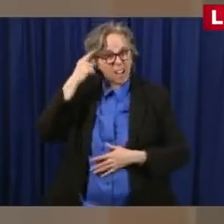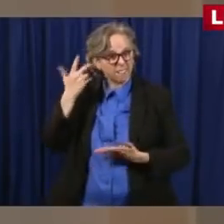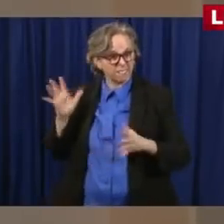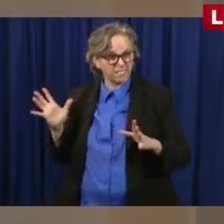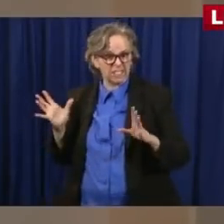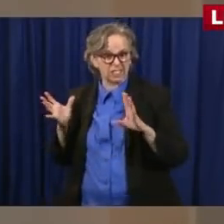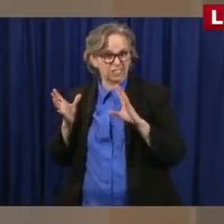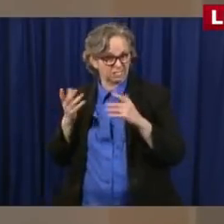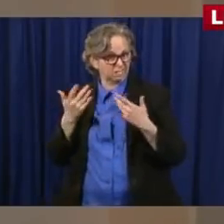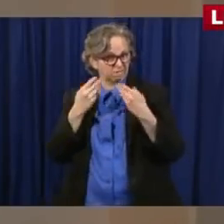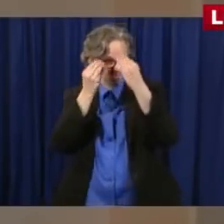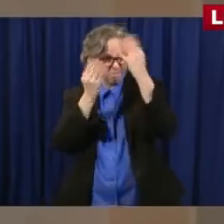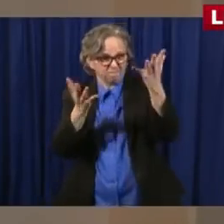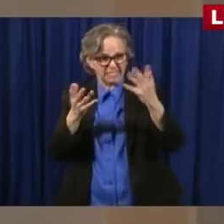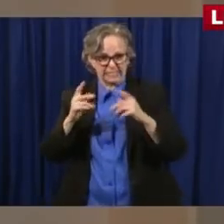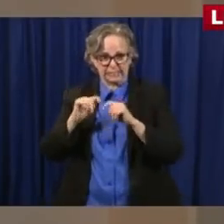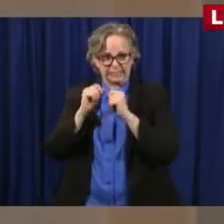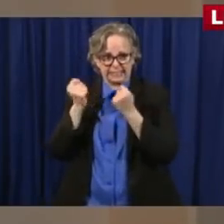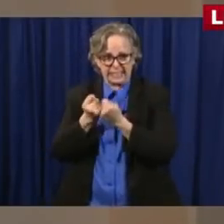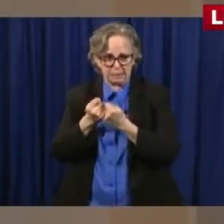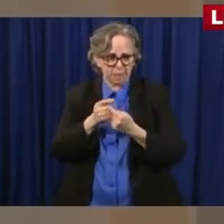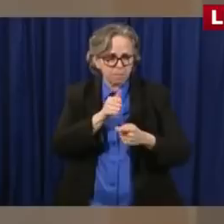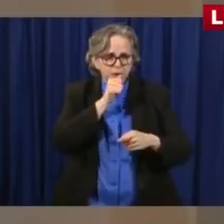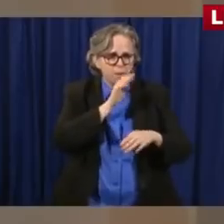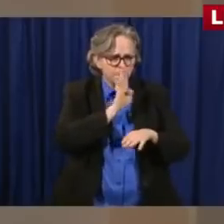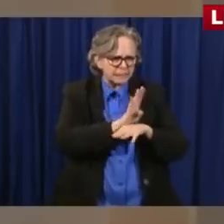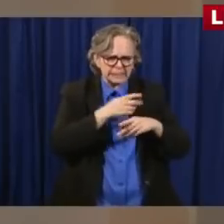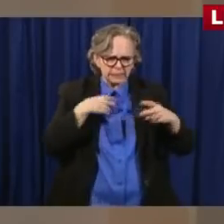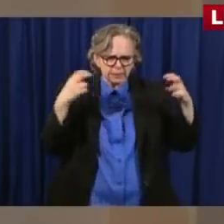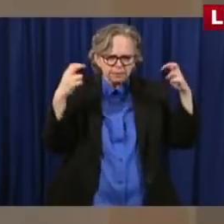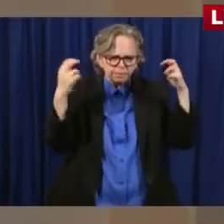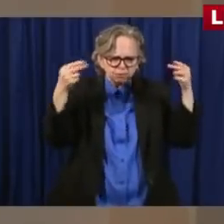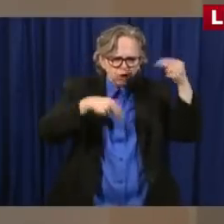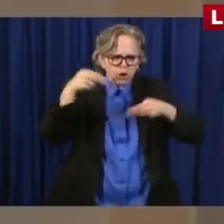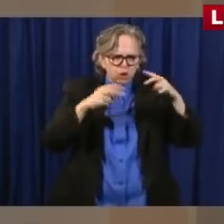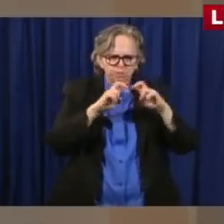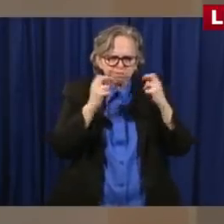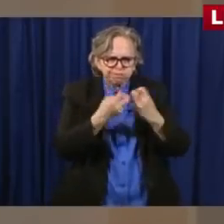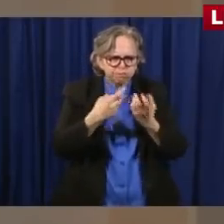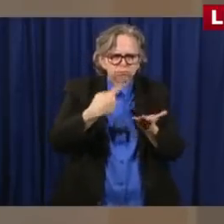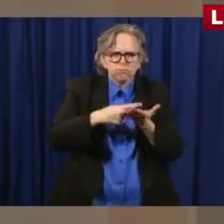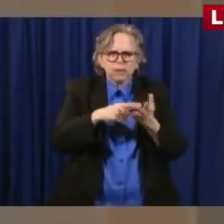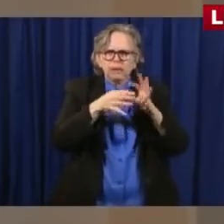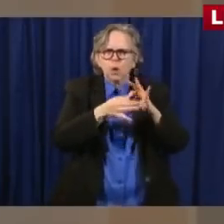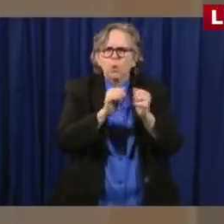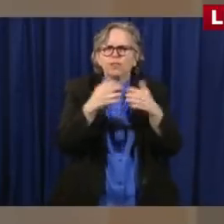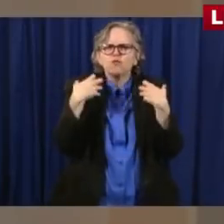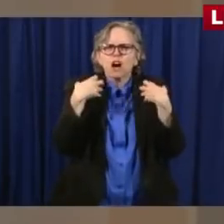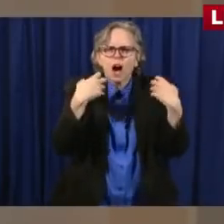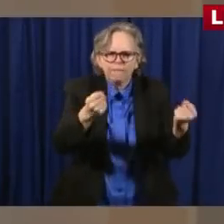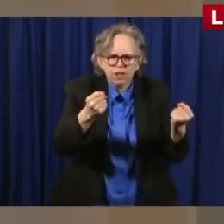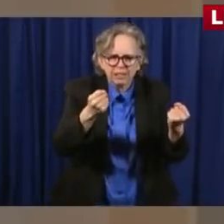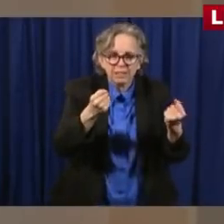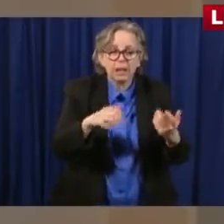WHAT COULD IT LOOK LIKE IN OHIO? THE GOVERNOR ANNOUNCED A TEAM OF PEOPLE WORKING ON THIS.